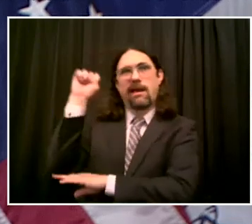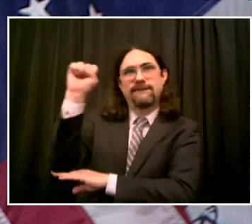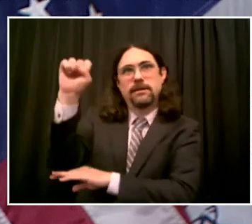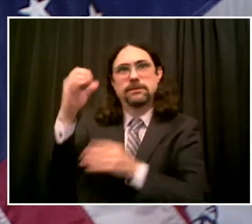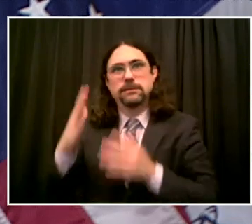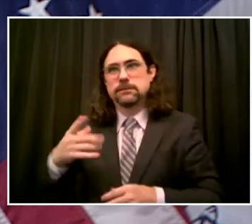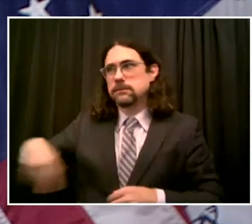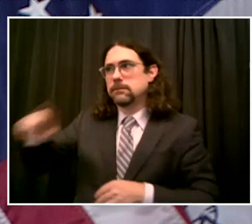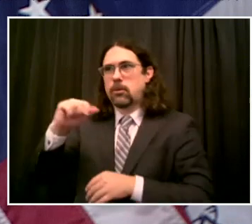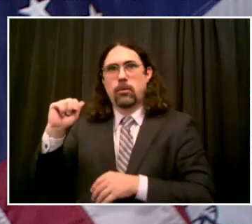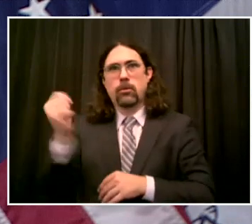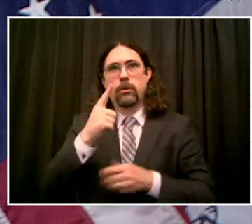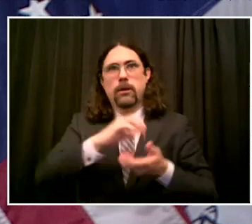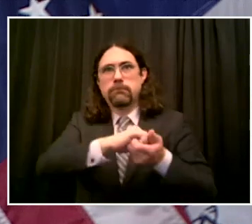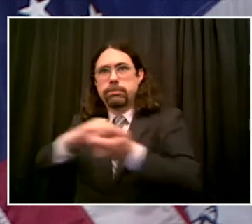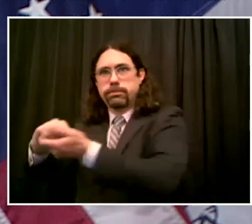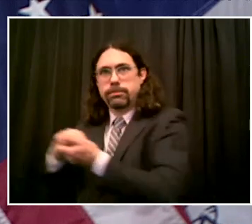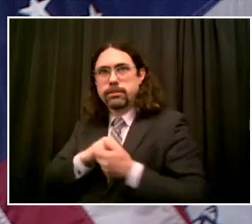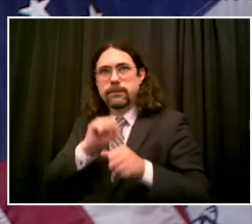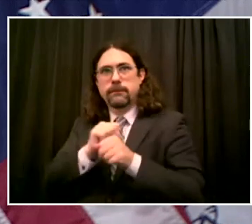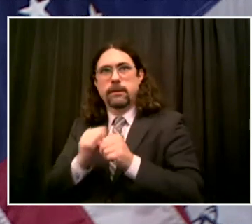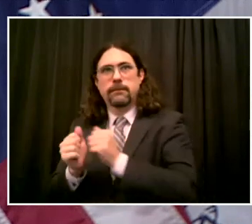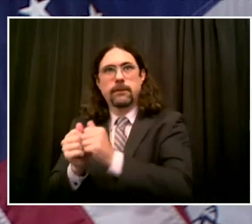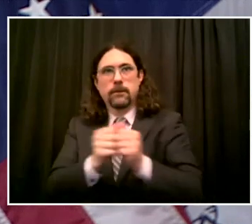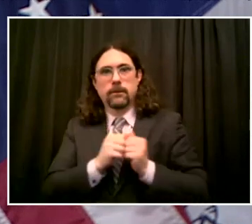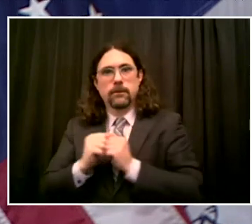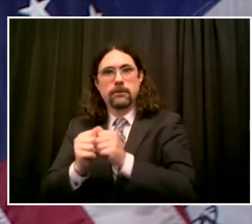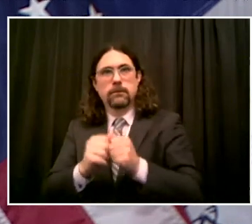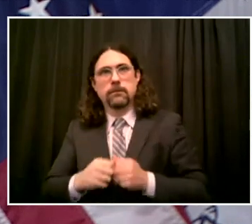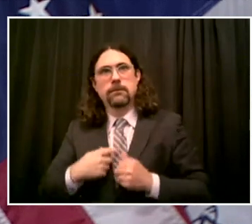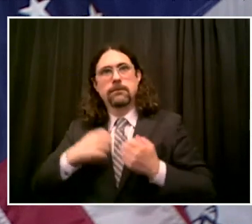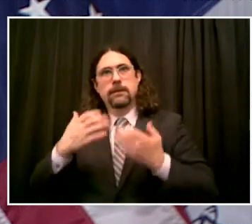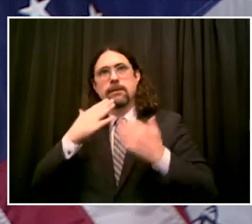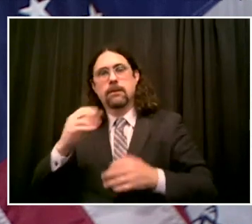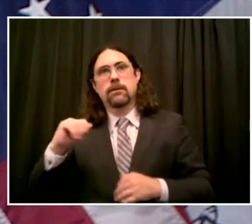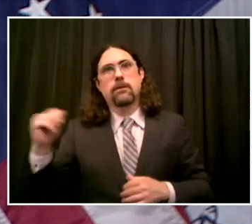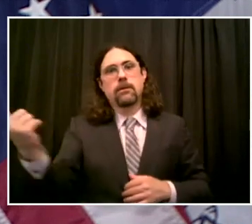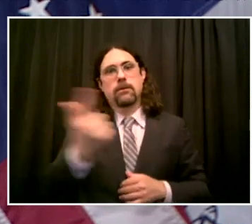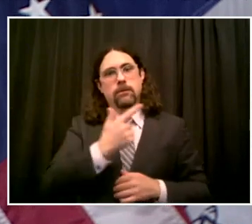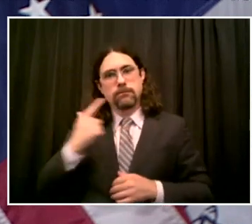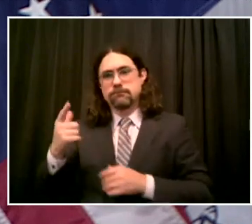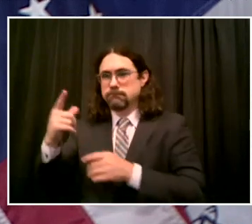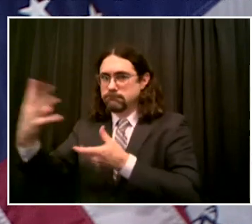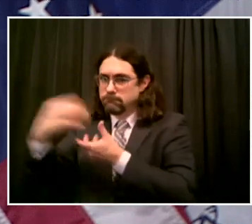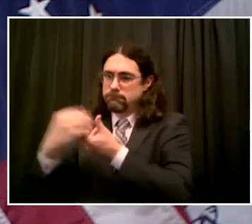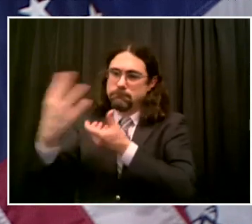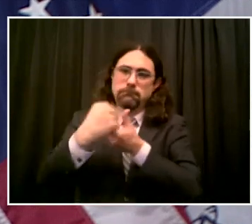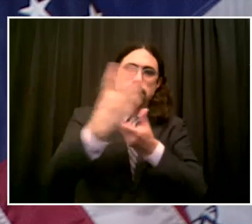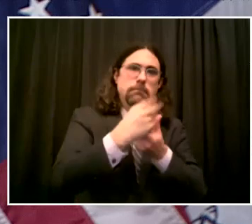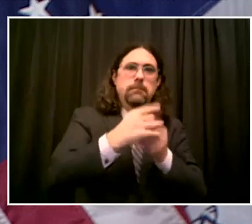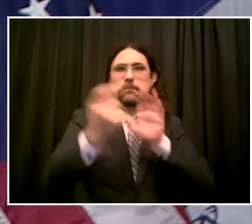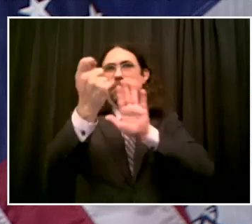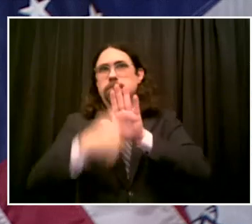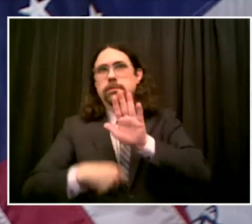ACTIVISTS WHO RAISED THESE CONCERNS, WHO WORKED WITH THE ADMINISTRA TIONTO GET US TOCr THANKS TO ALL OF